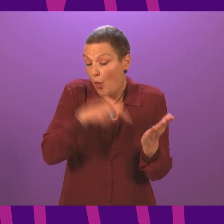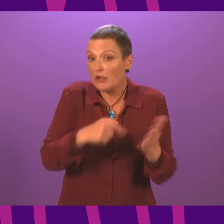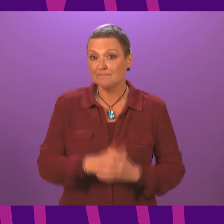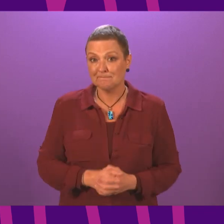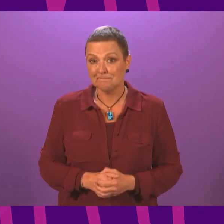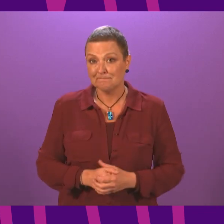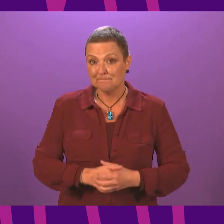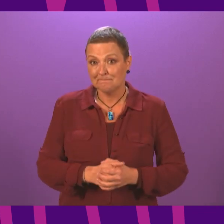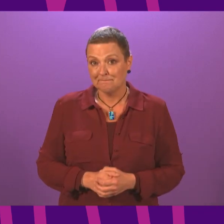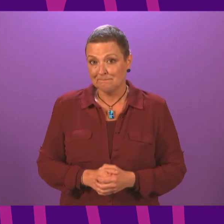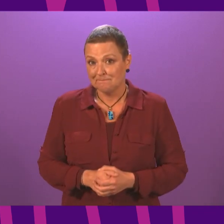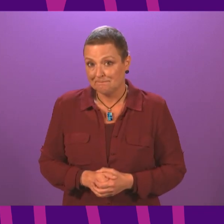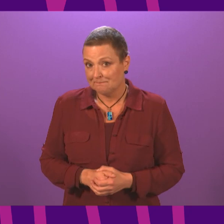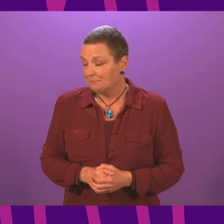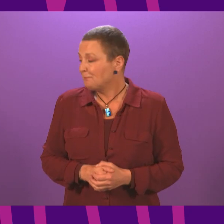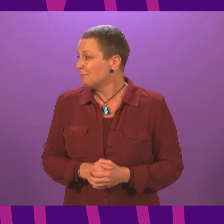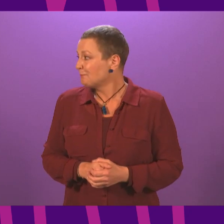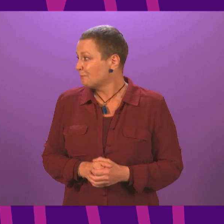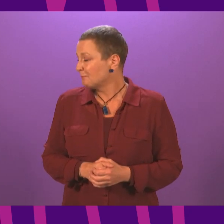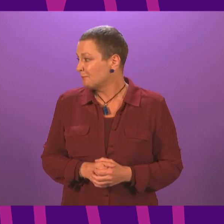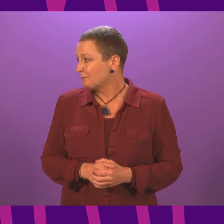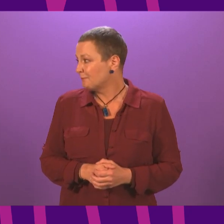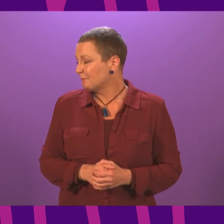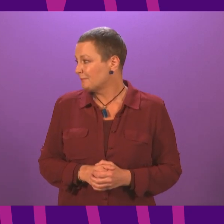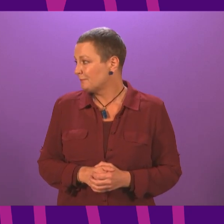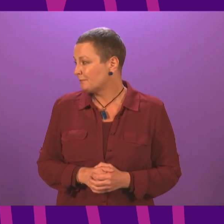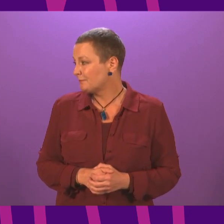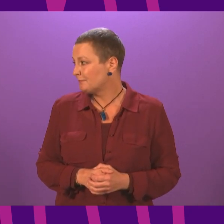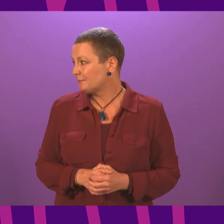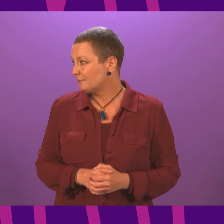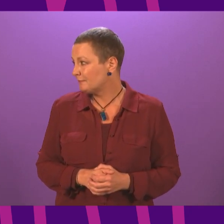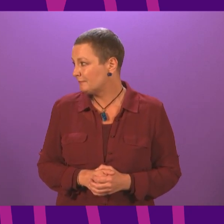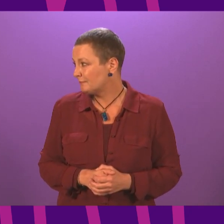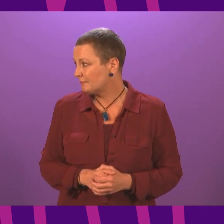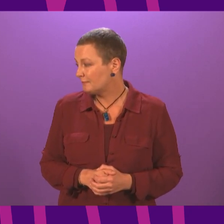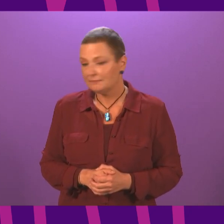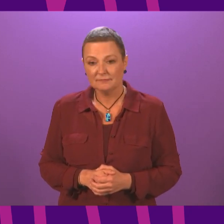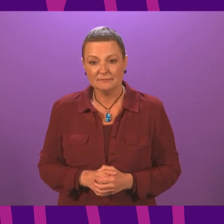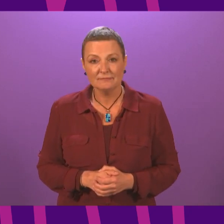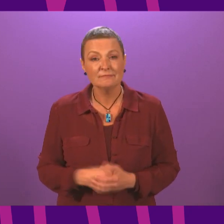Bob Doris (Glasgow Maryhill and Springburn) (SNP):